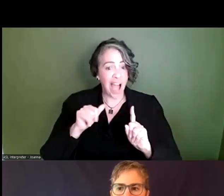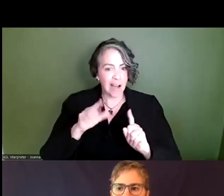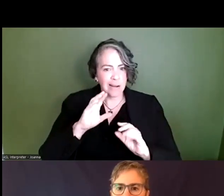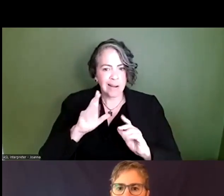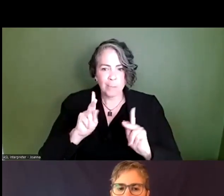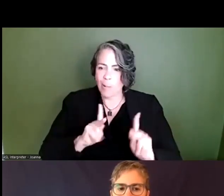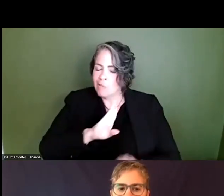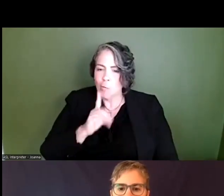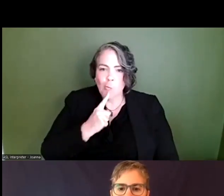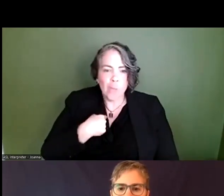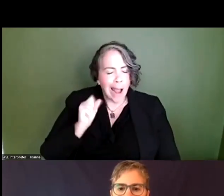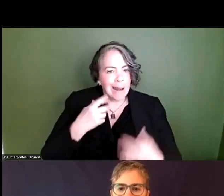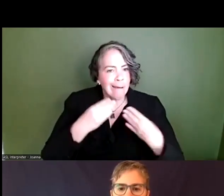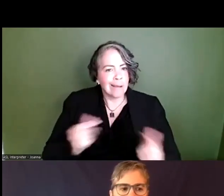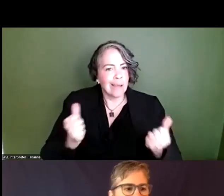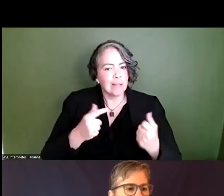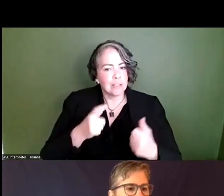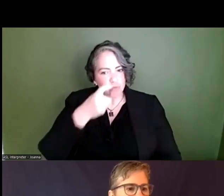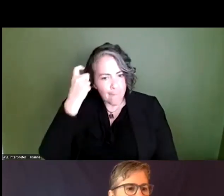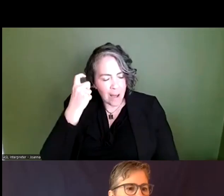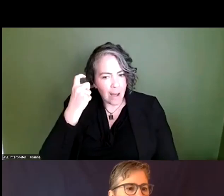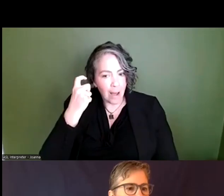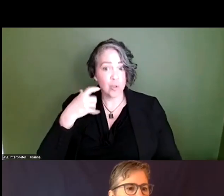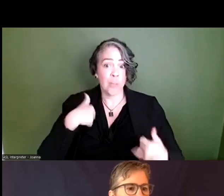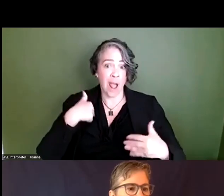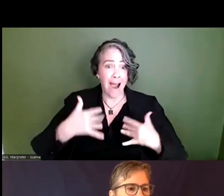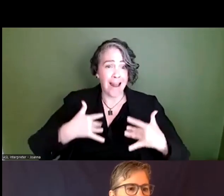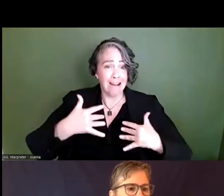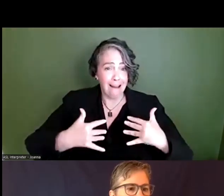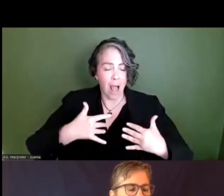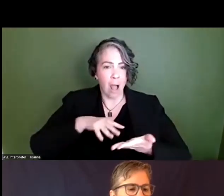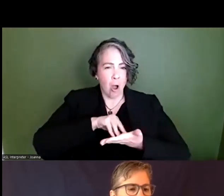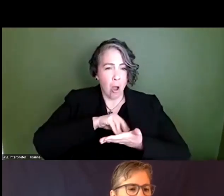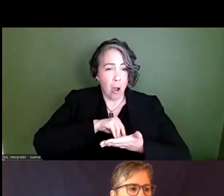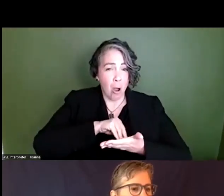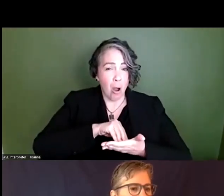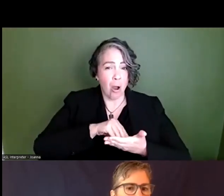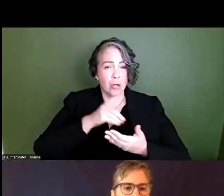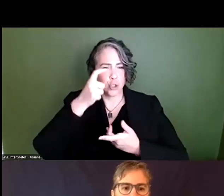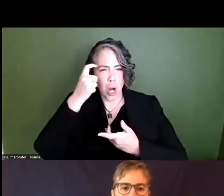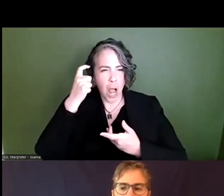coping with my recovery and to realize that, you know what, I was dealing with my feelings, with